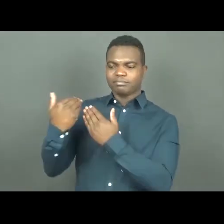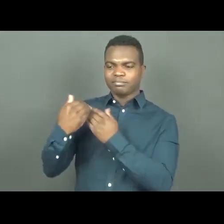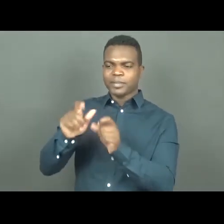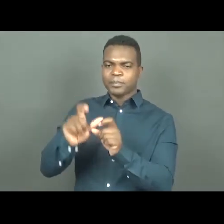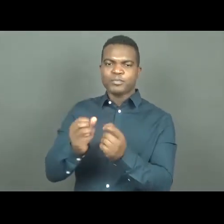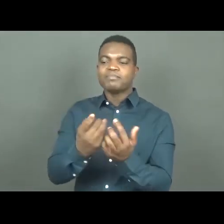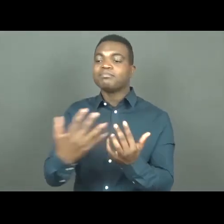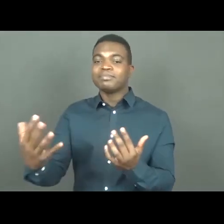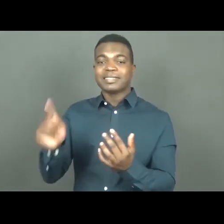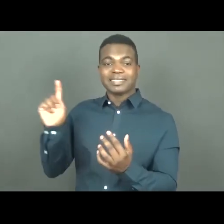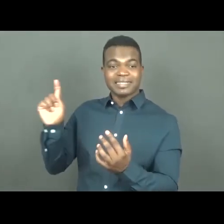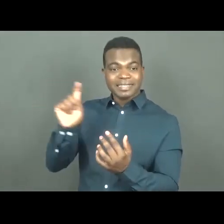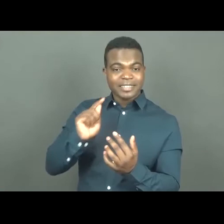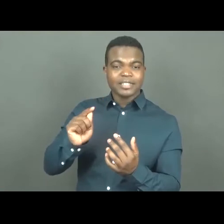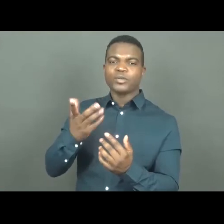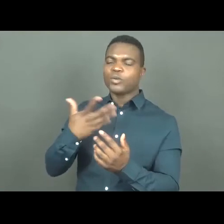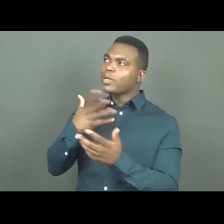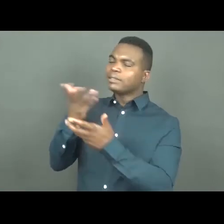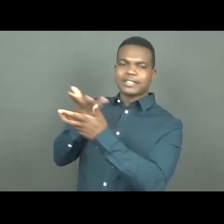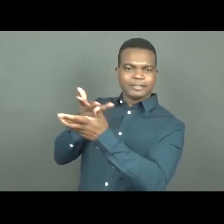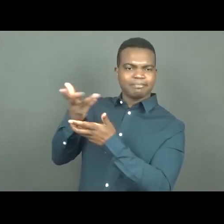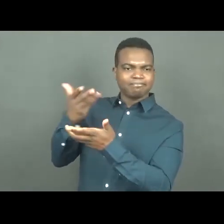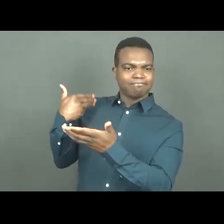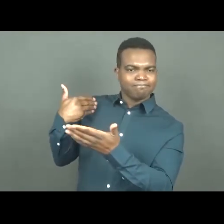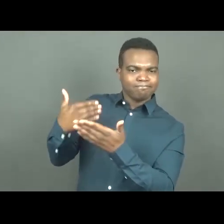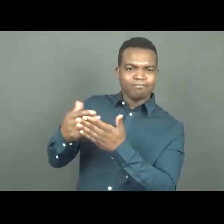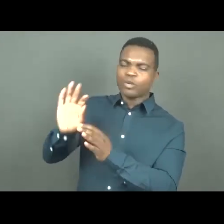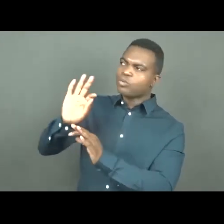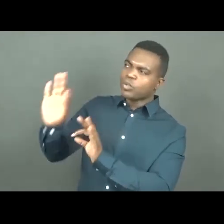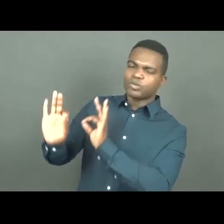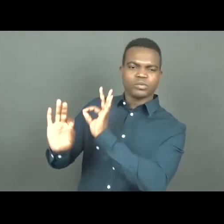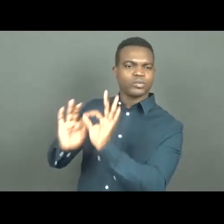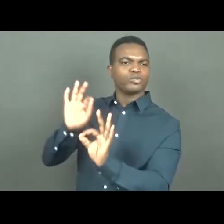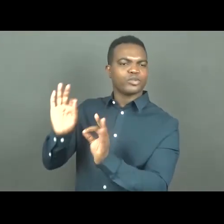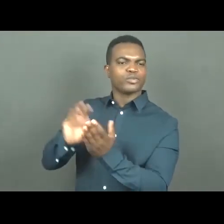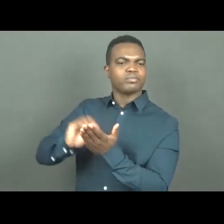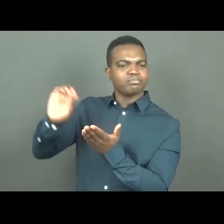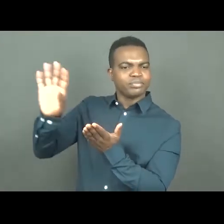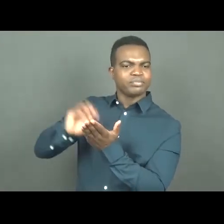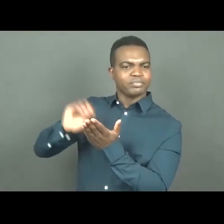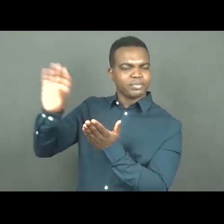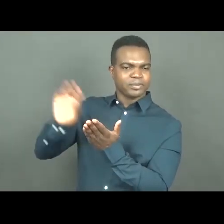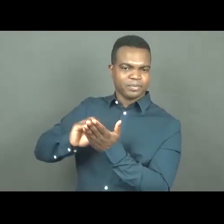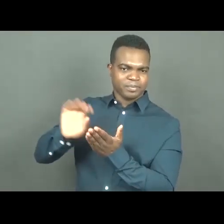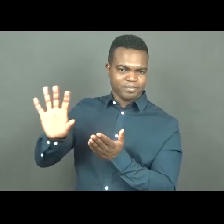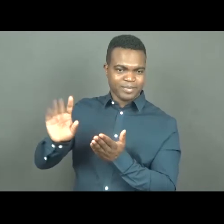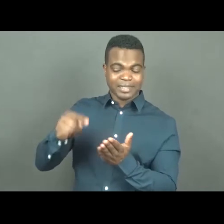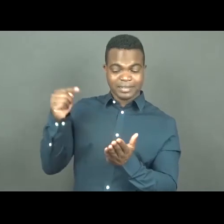do. Understand what data it is going to produce and how we could use the data afterwards. So,